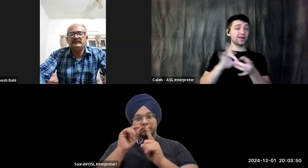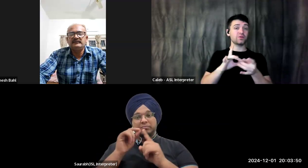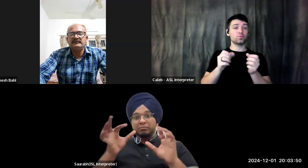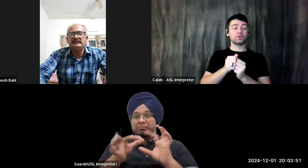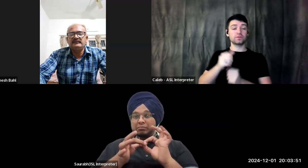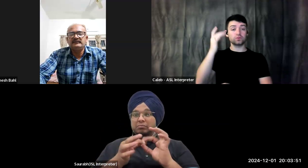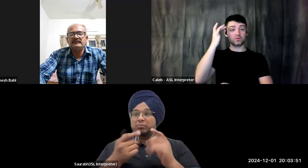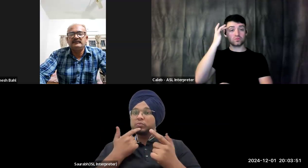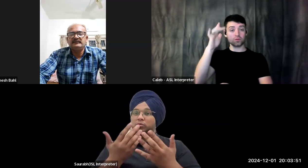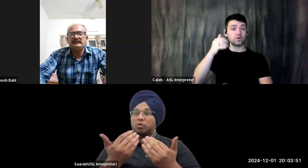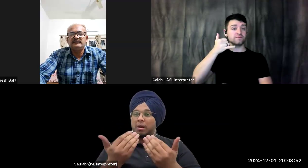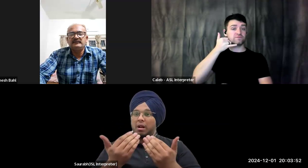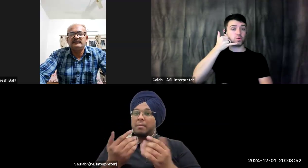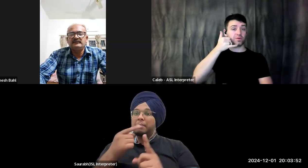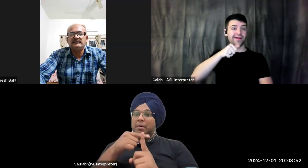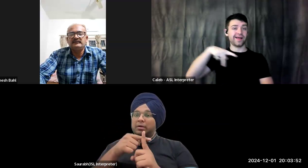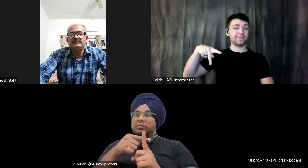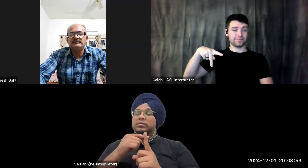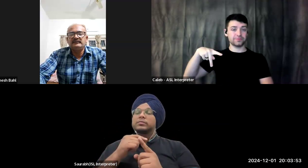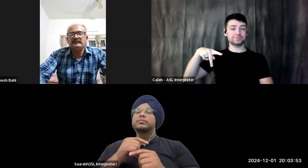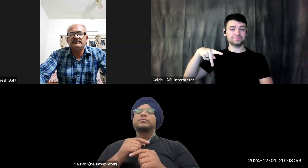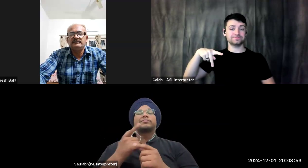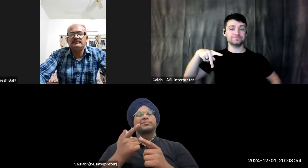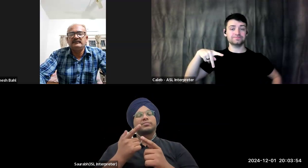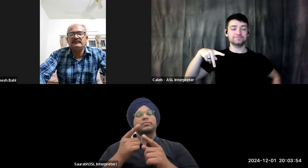And there are certain things like